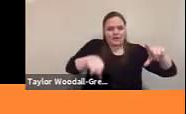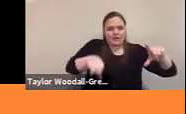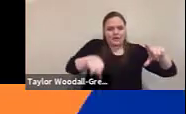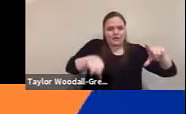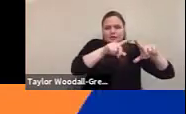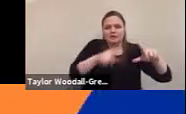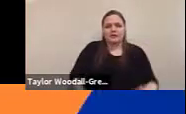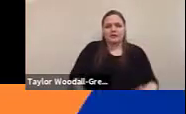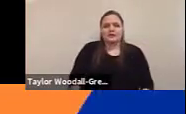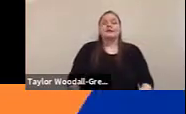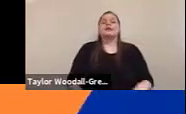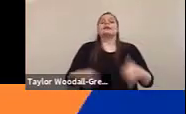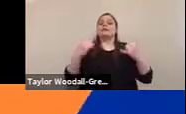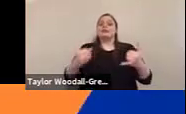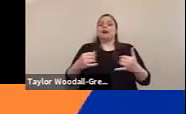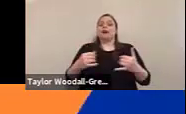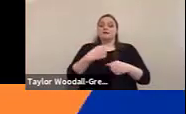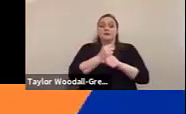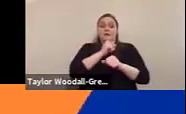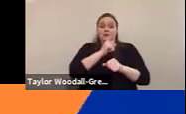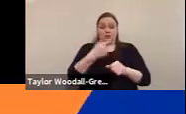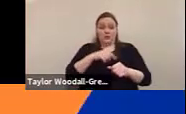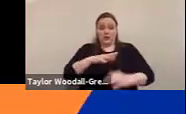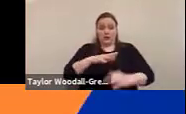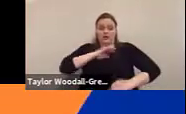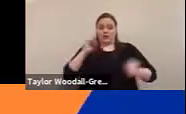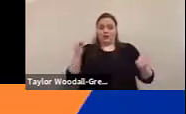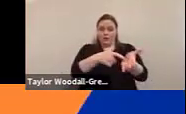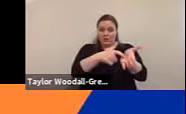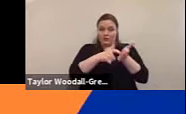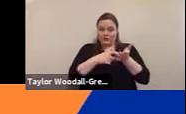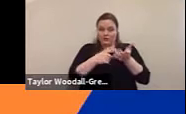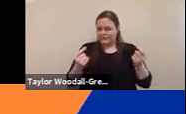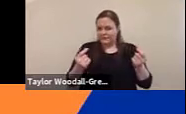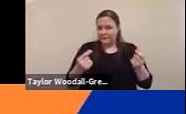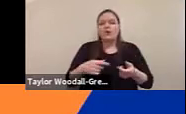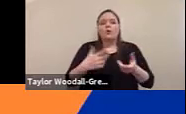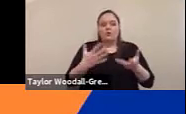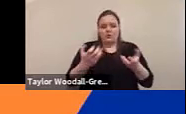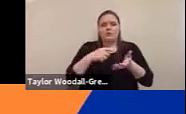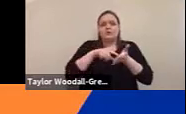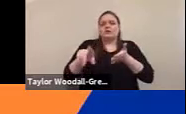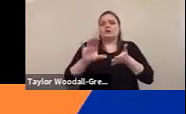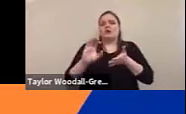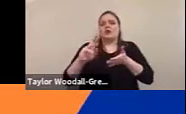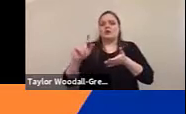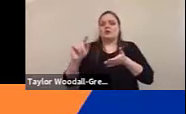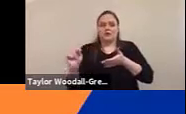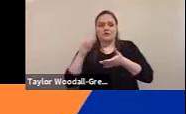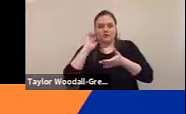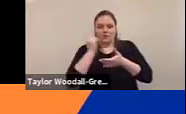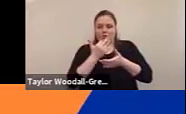Now, to ensure that we're meeting these requirements, we wanna check the contrast of the colors that we're using and how they're being used.